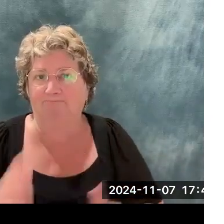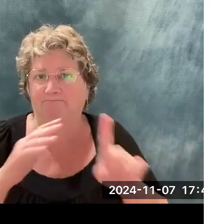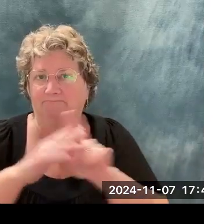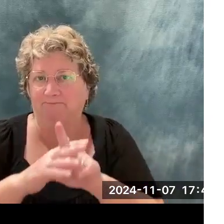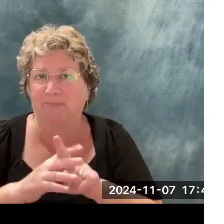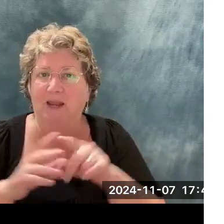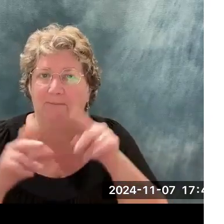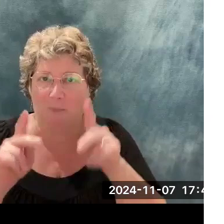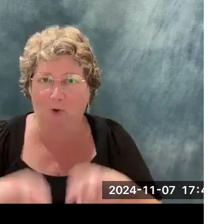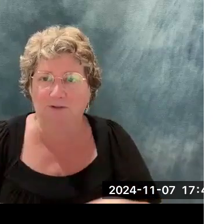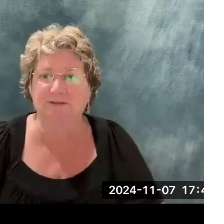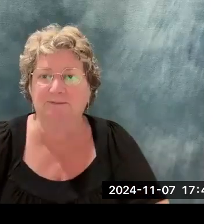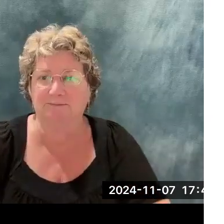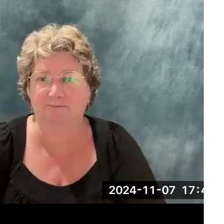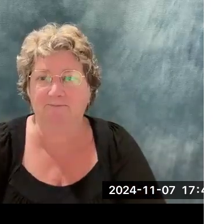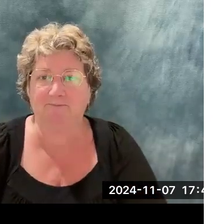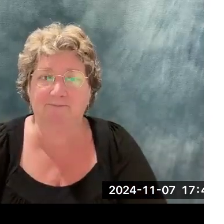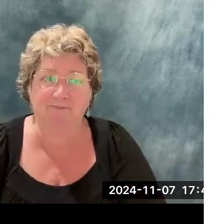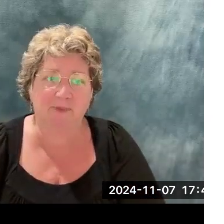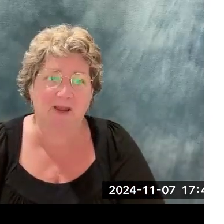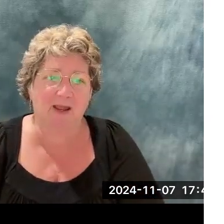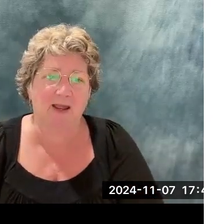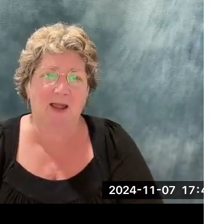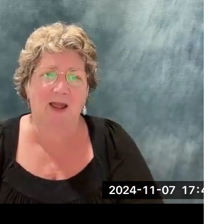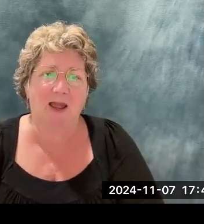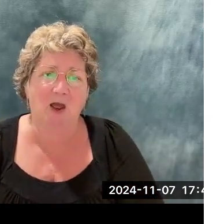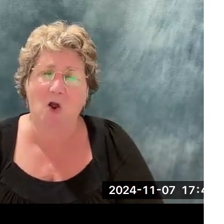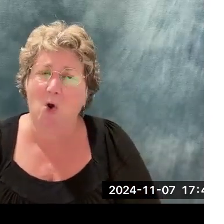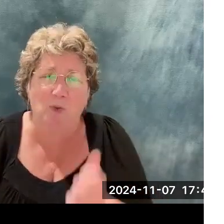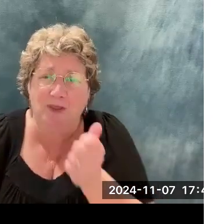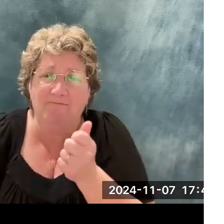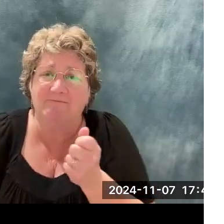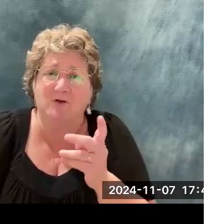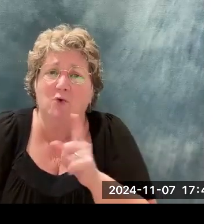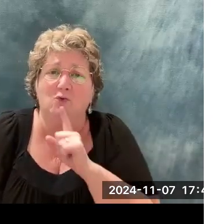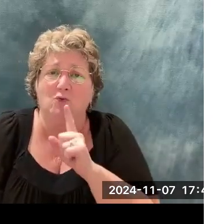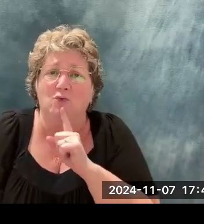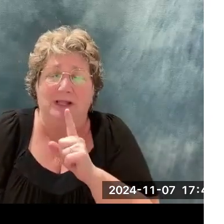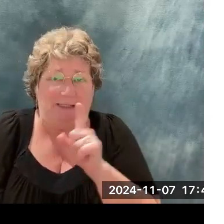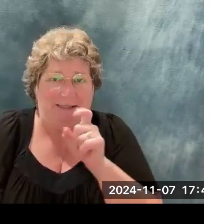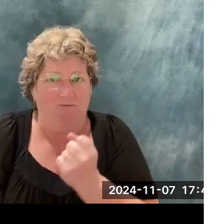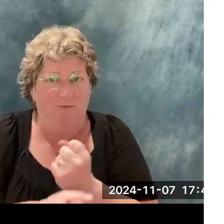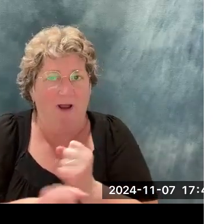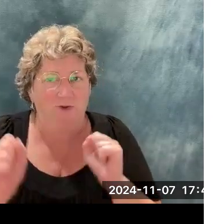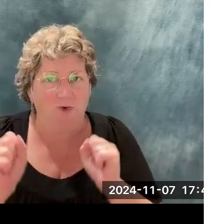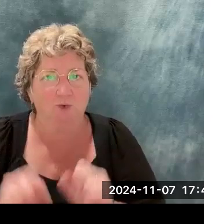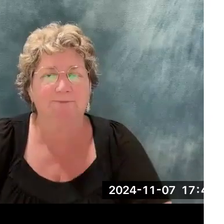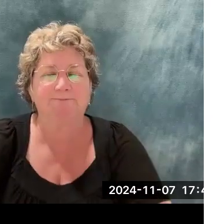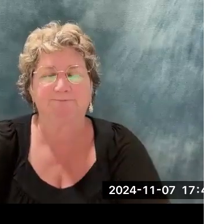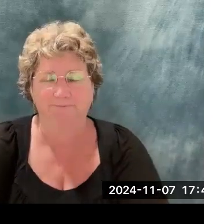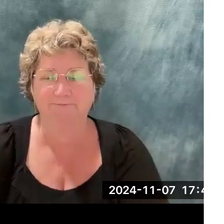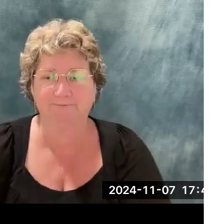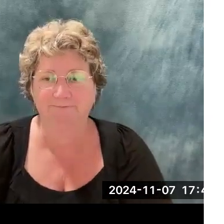resulting in an active rescue, meaning someone is really needing a first responder to arrive at the scene.